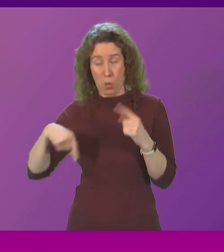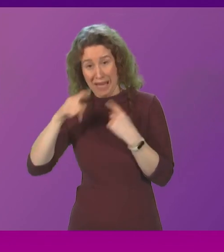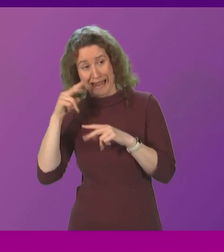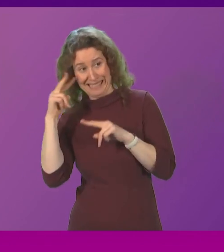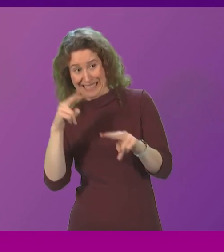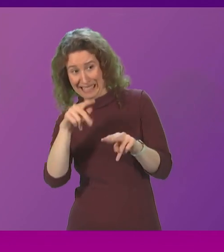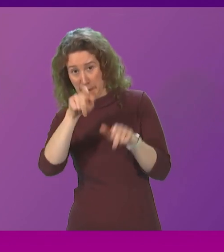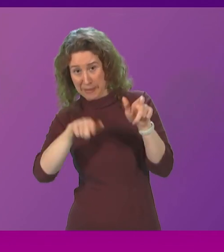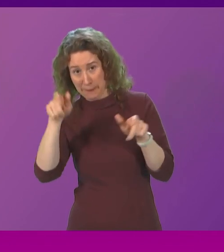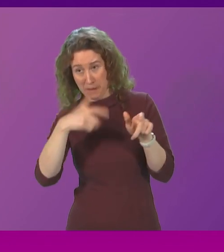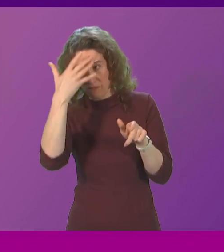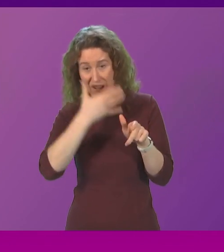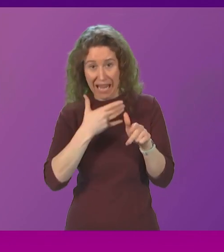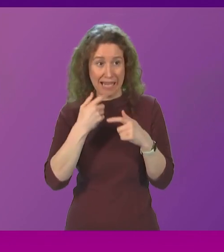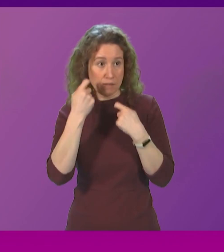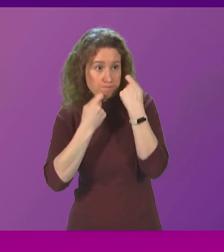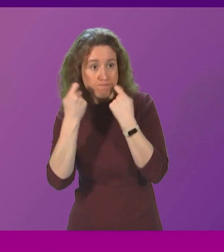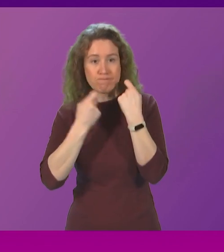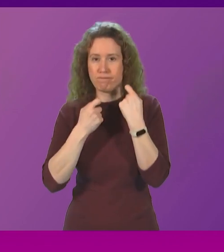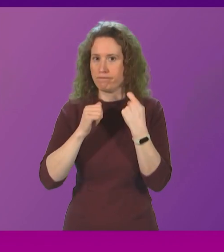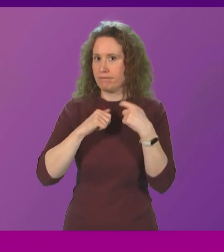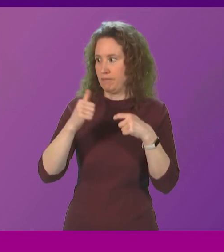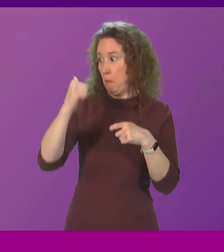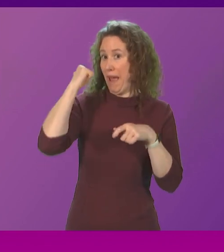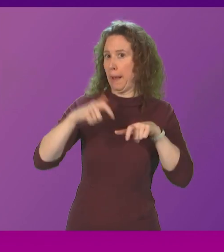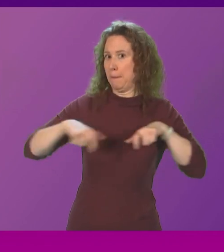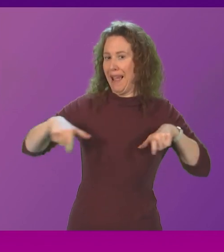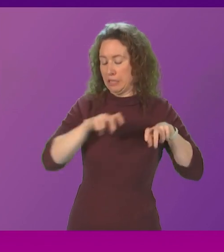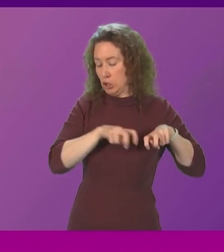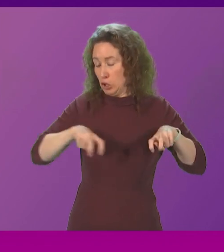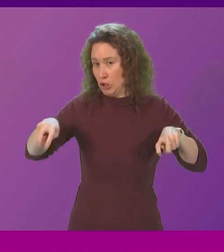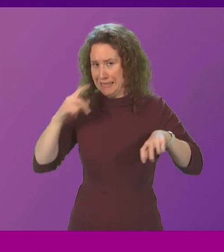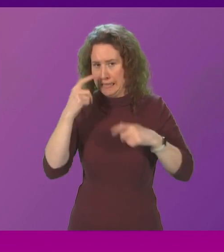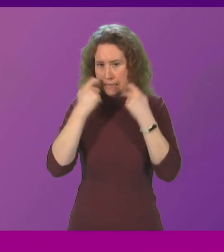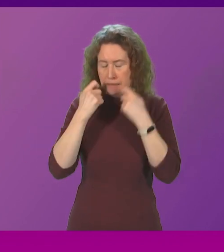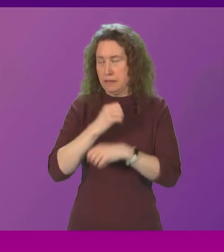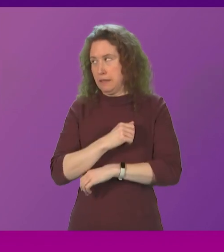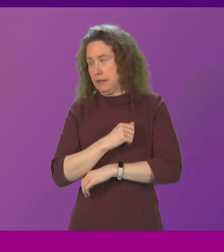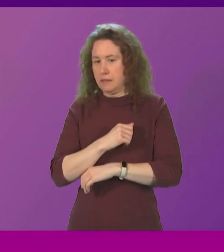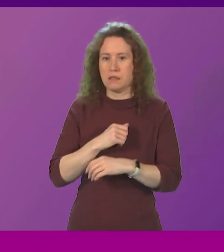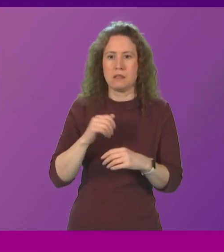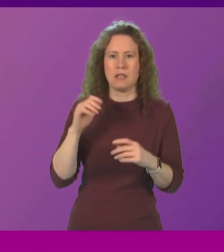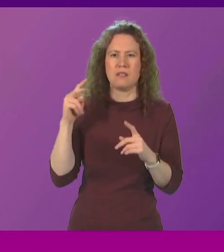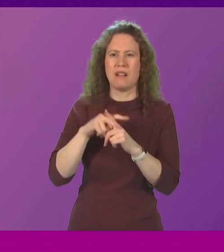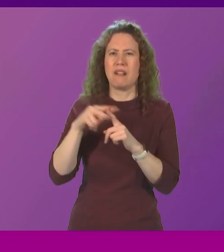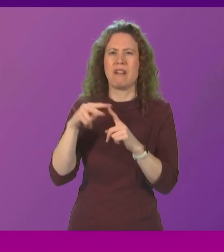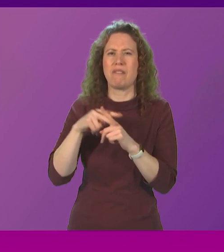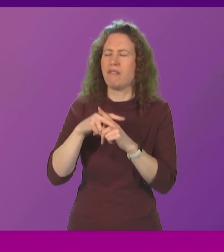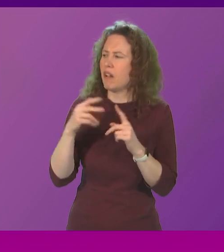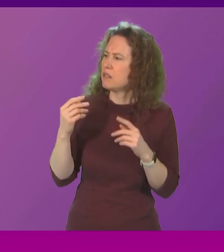We can see the reaction of his back benchers to his contribution here.